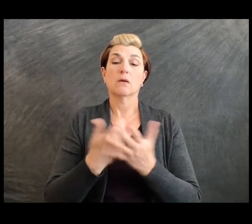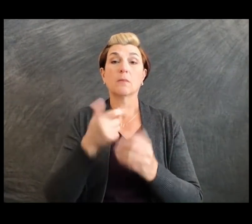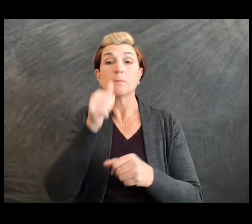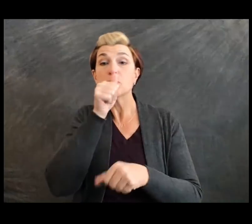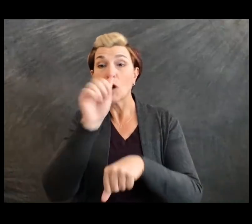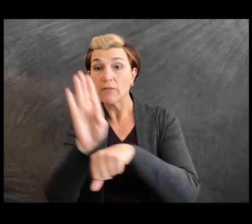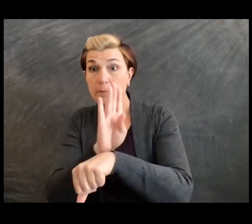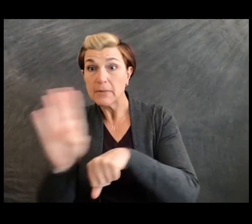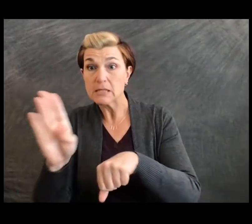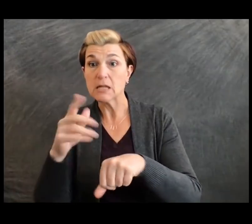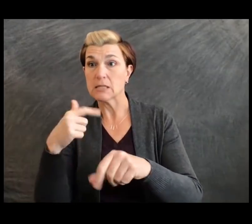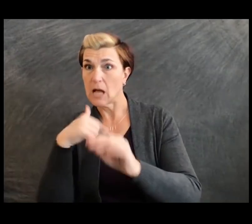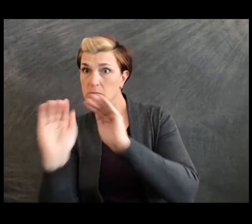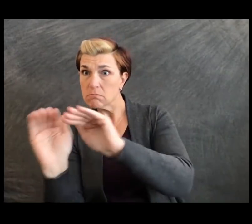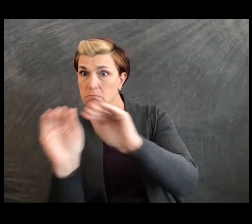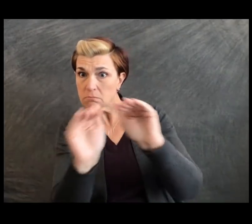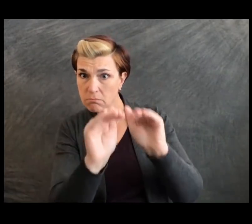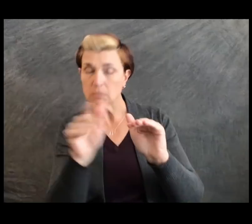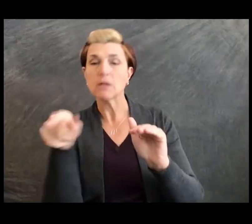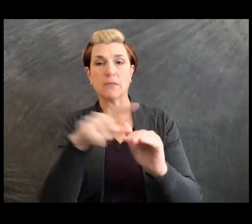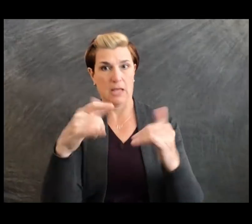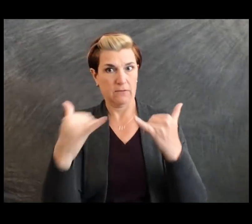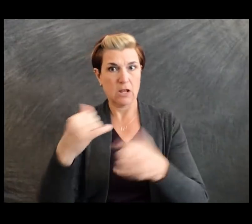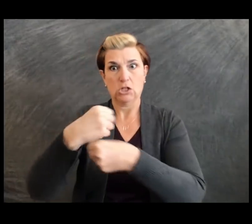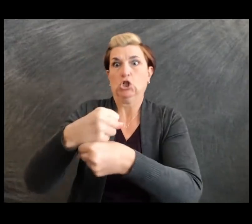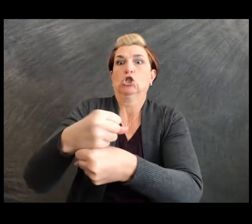right here it's been really pretty amazing what's happened with the private